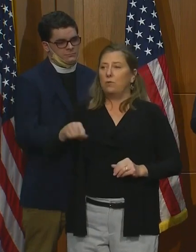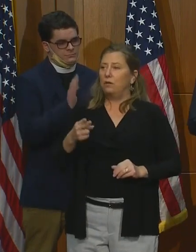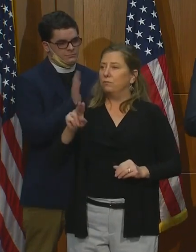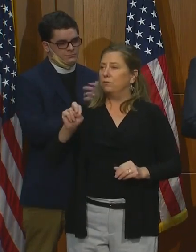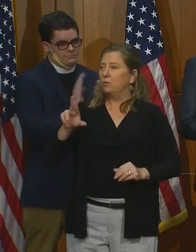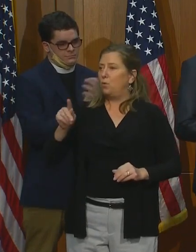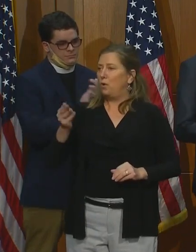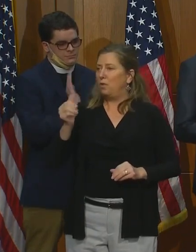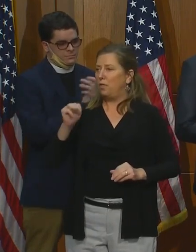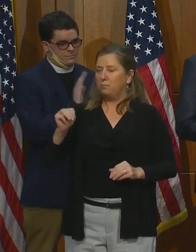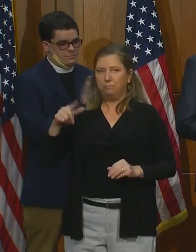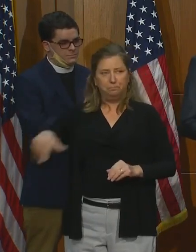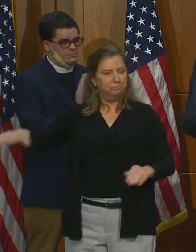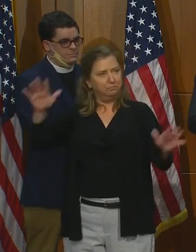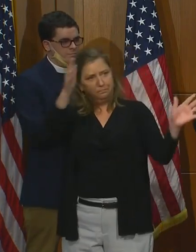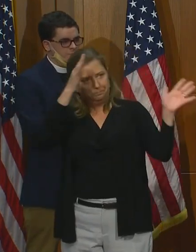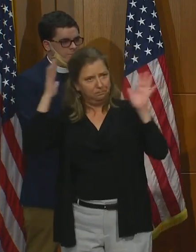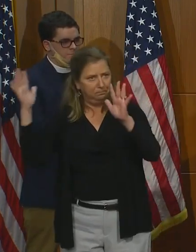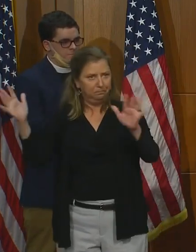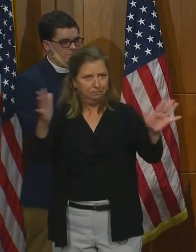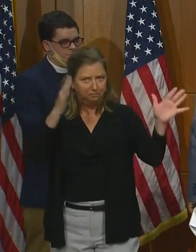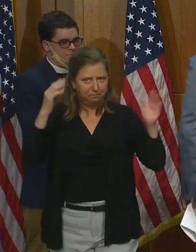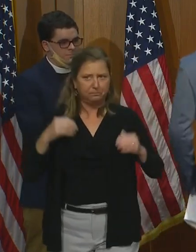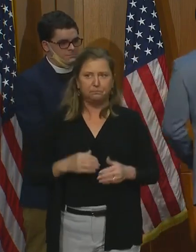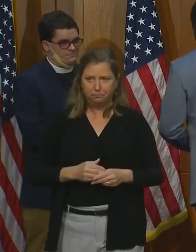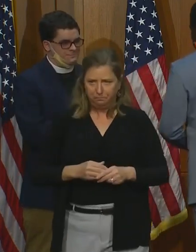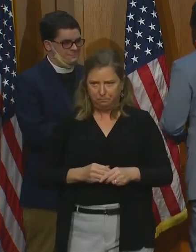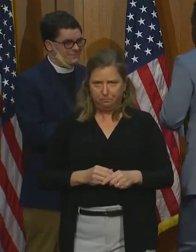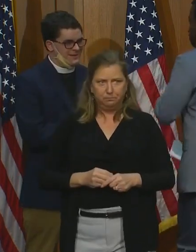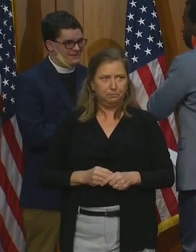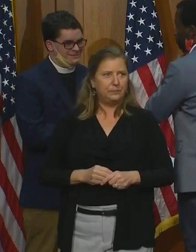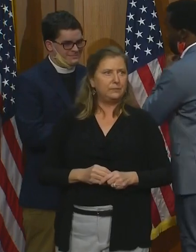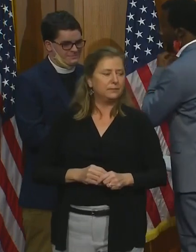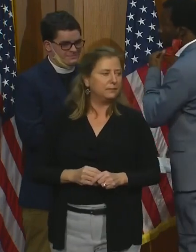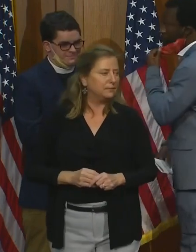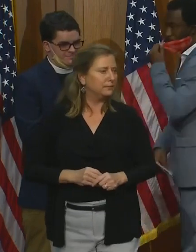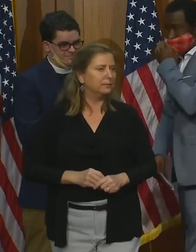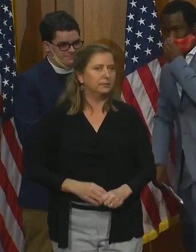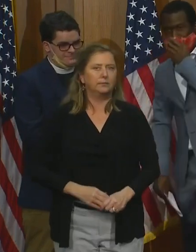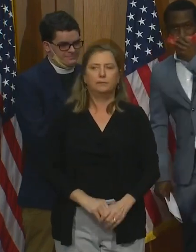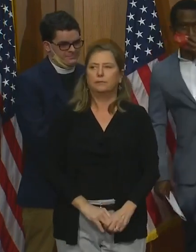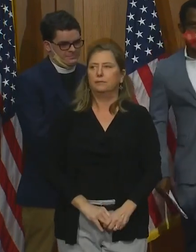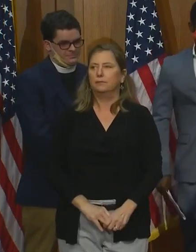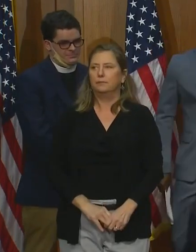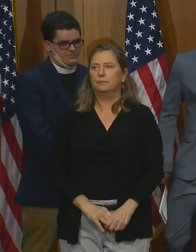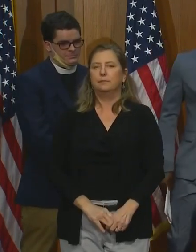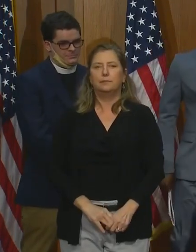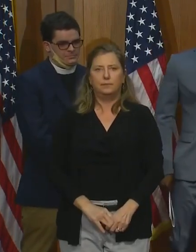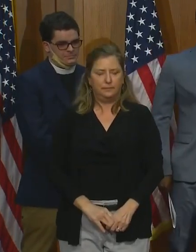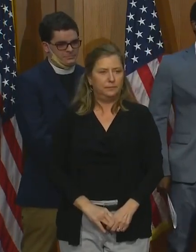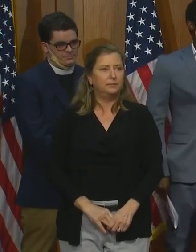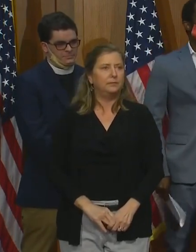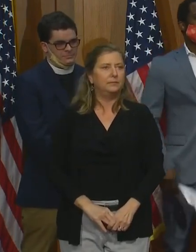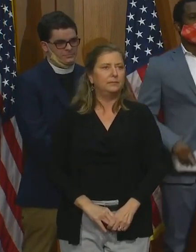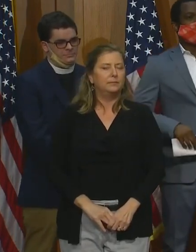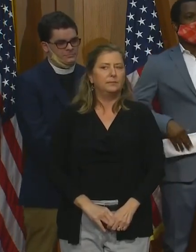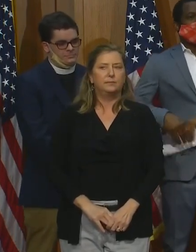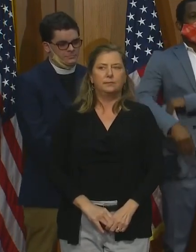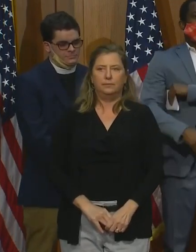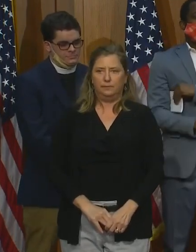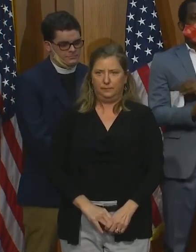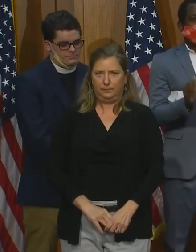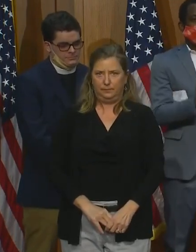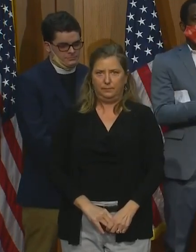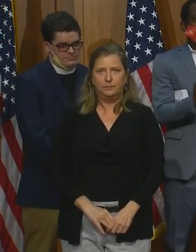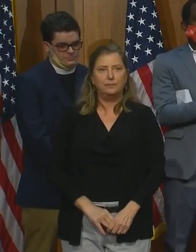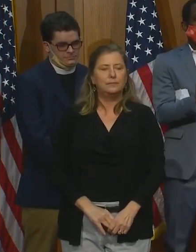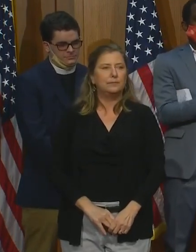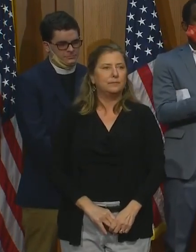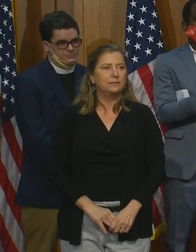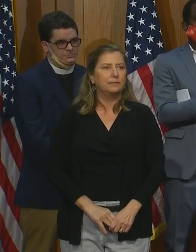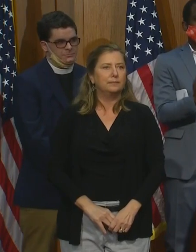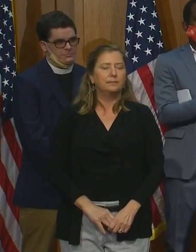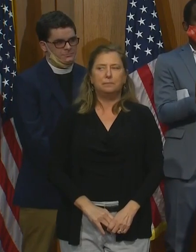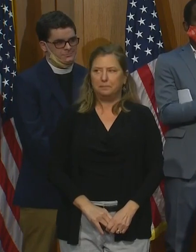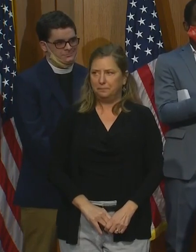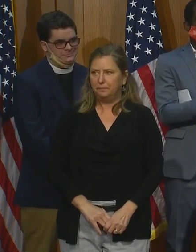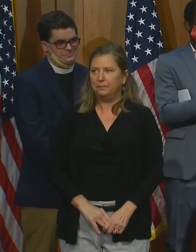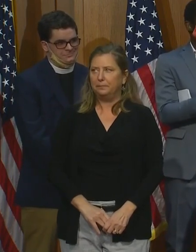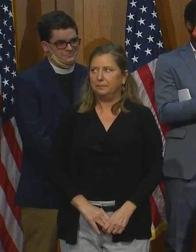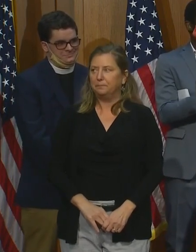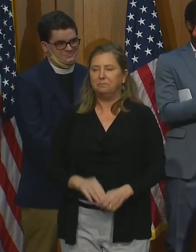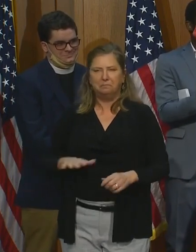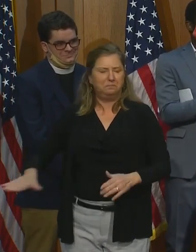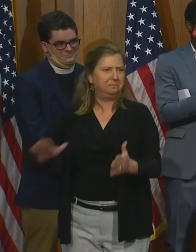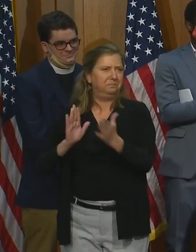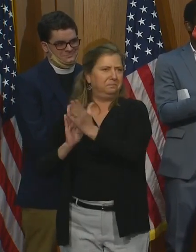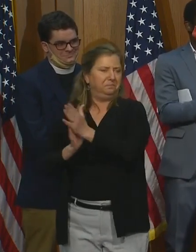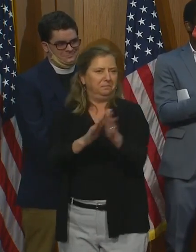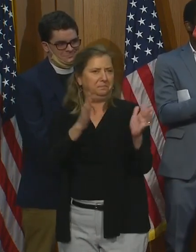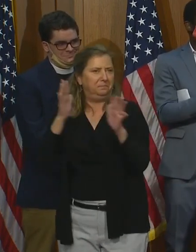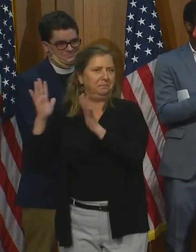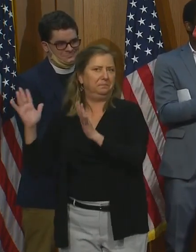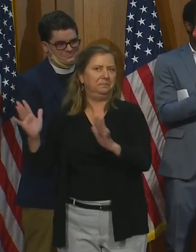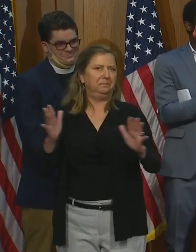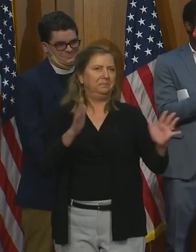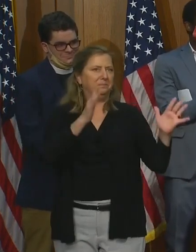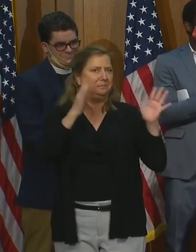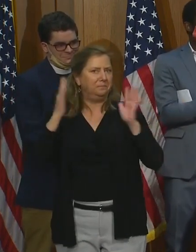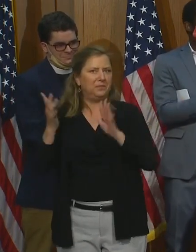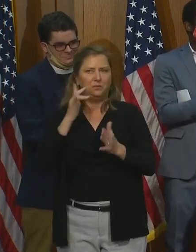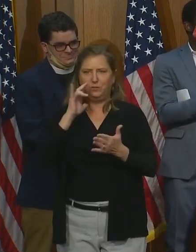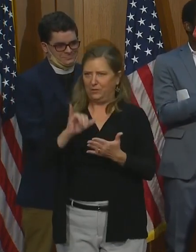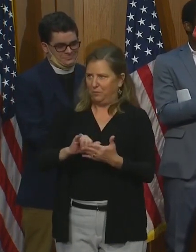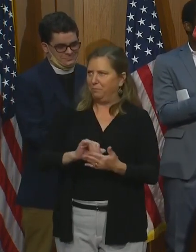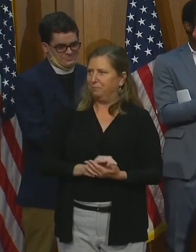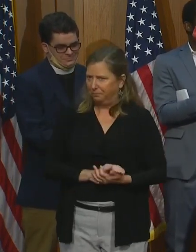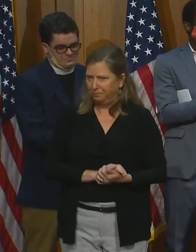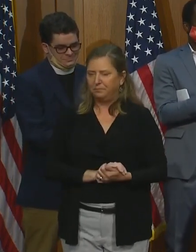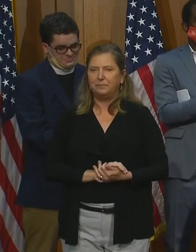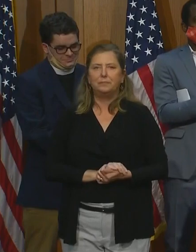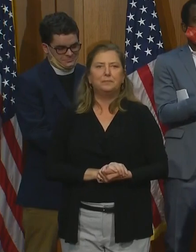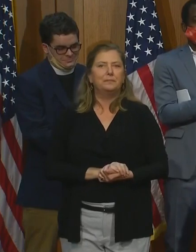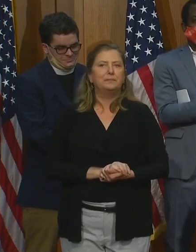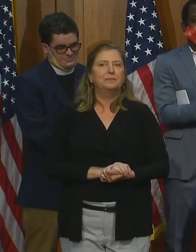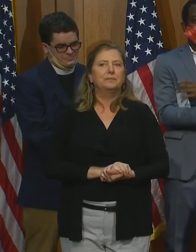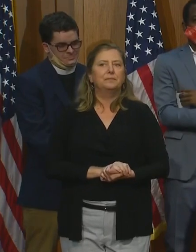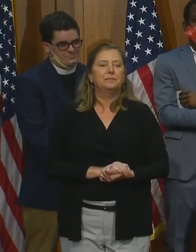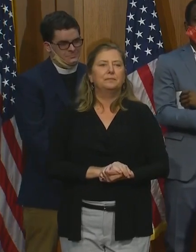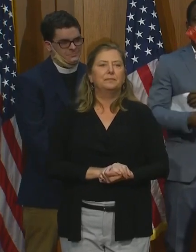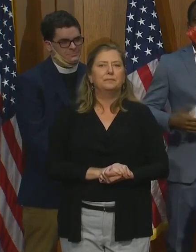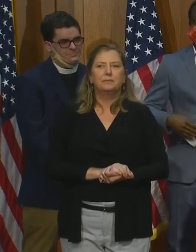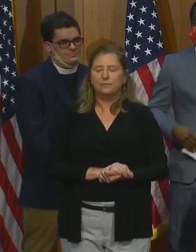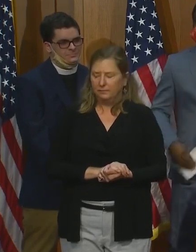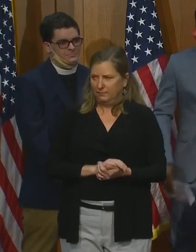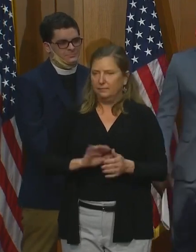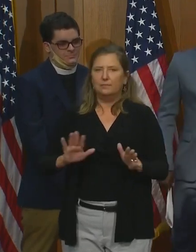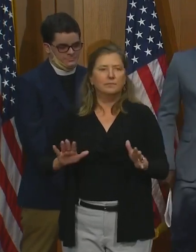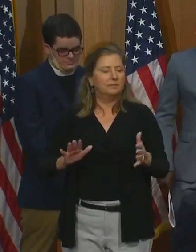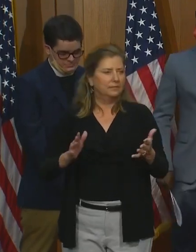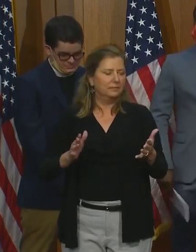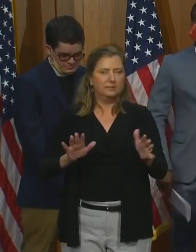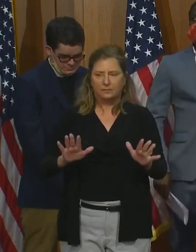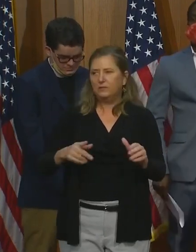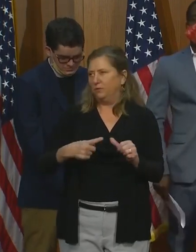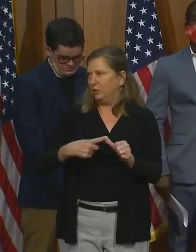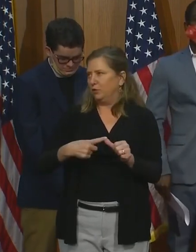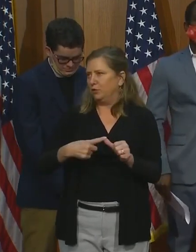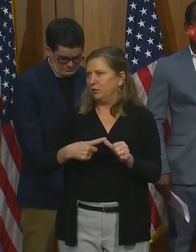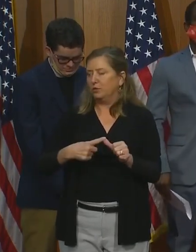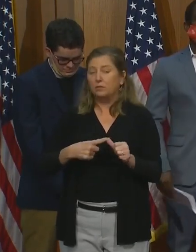GOVERNOR OF THE COMMONWEALTH OF